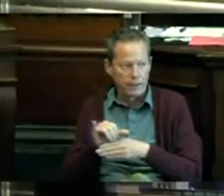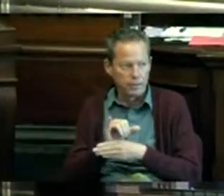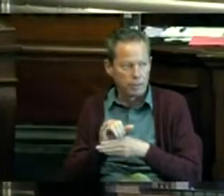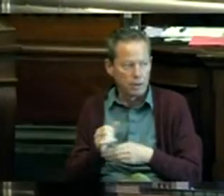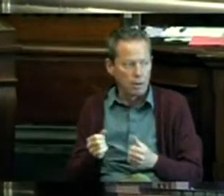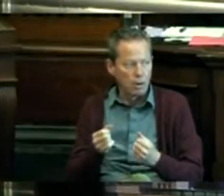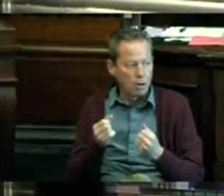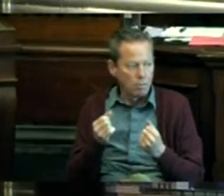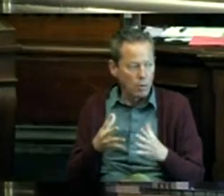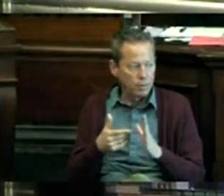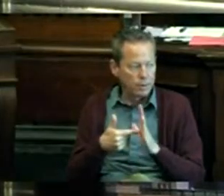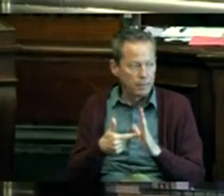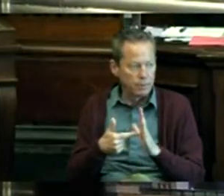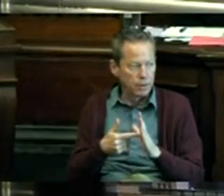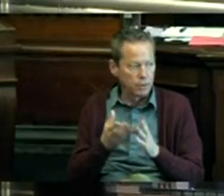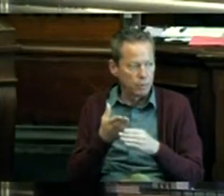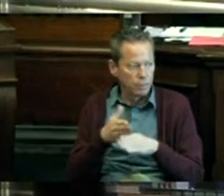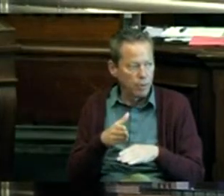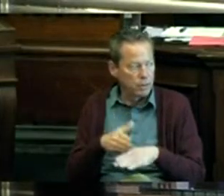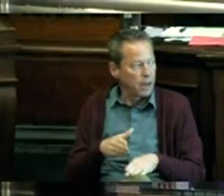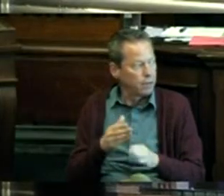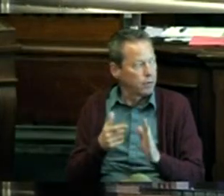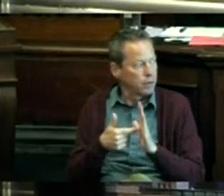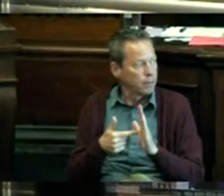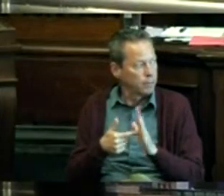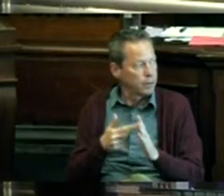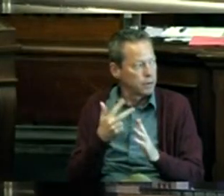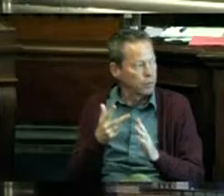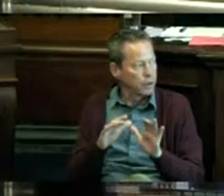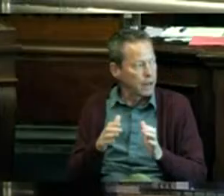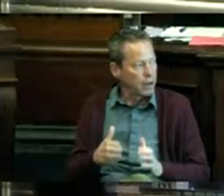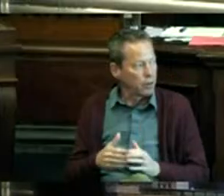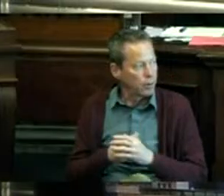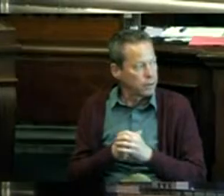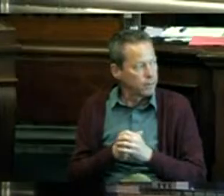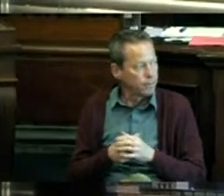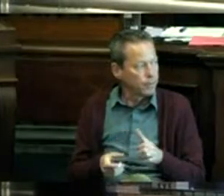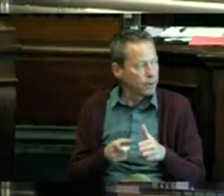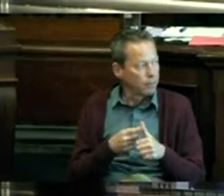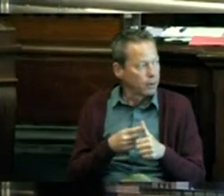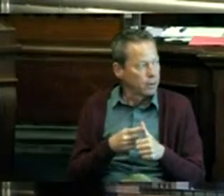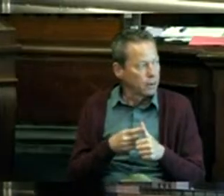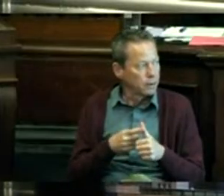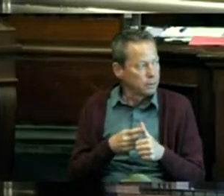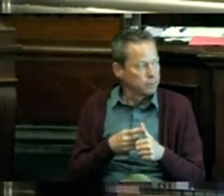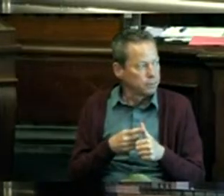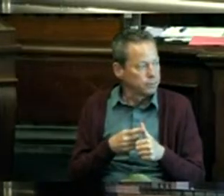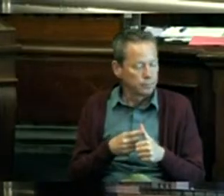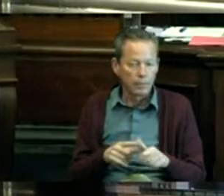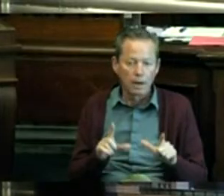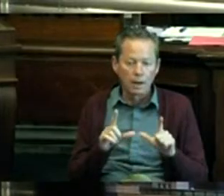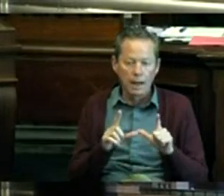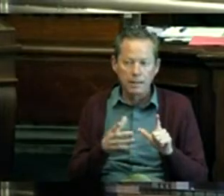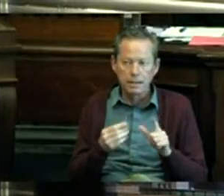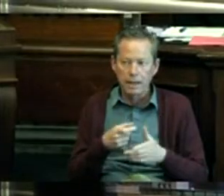names in the industry, multiple demonstrations. We broke down